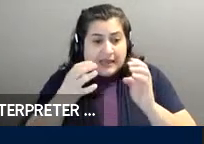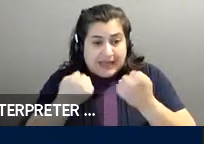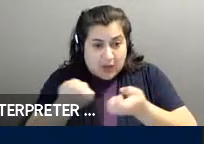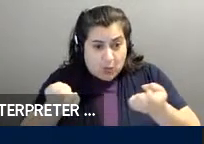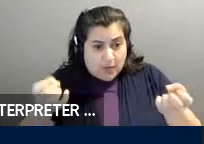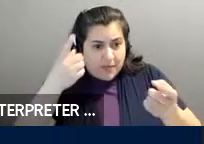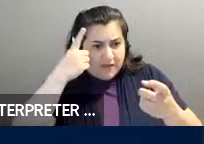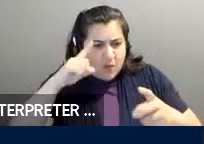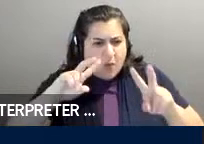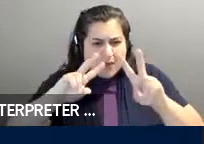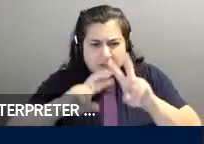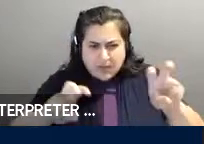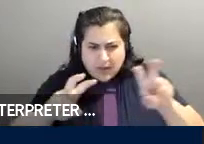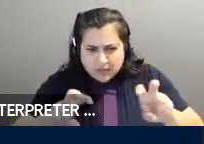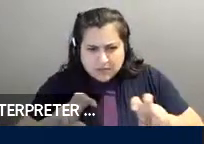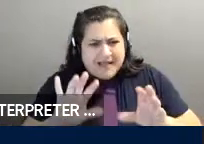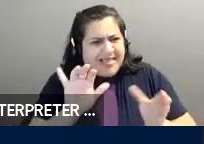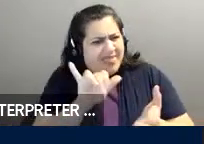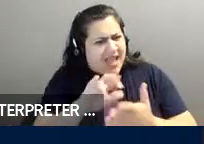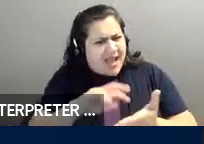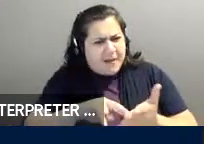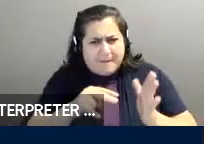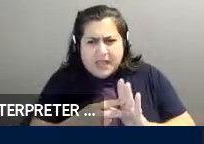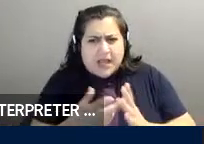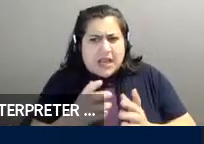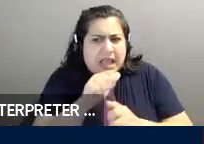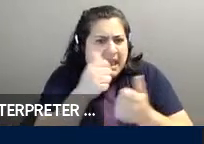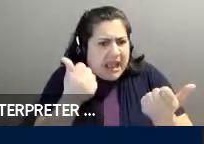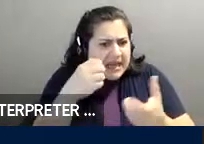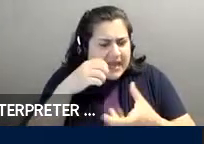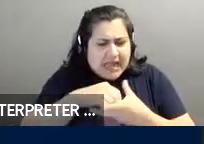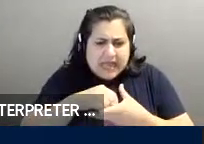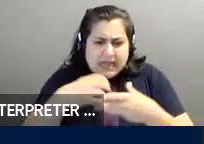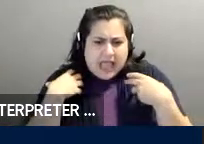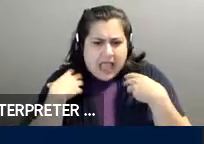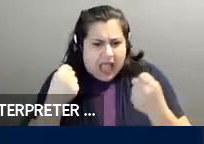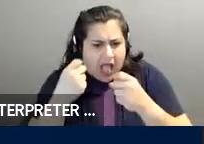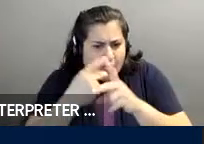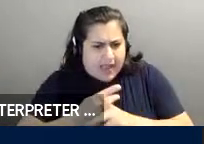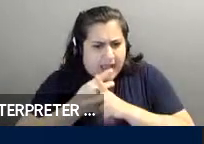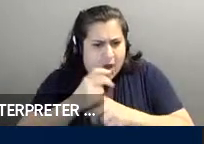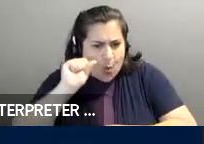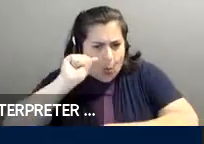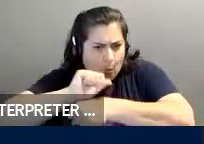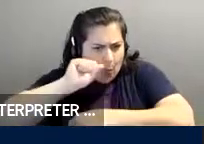providers in more of like a healthcare medical-type setting, and that's what section 510 of the